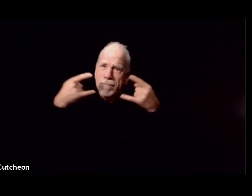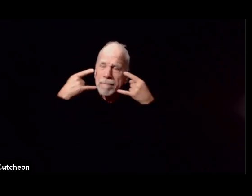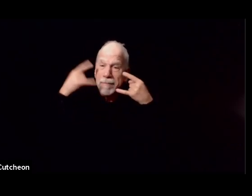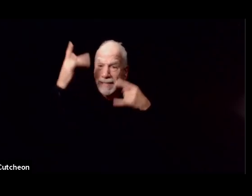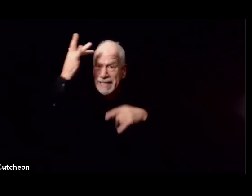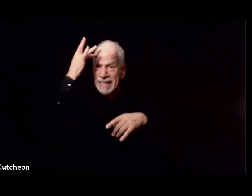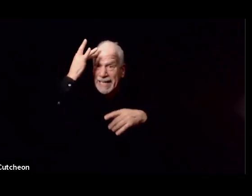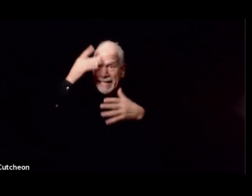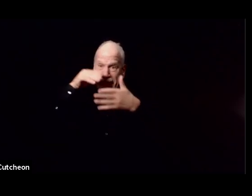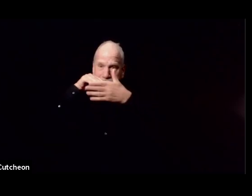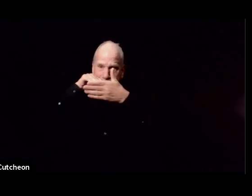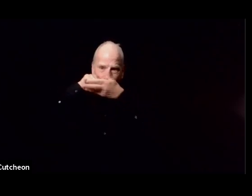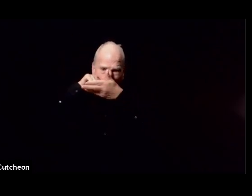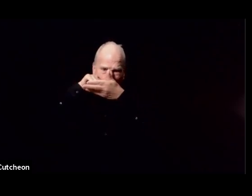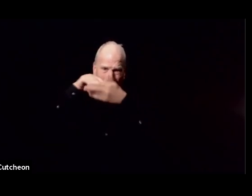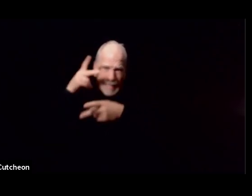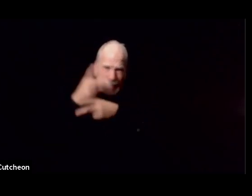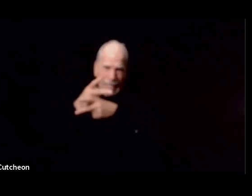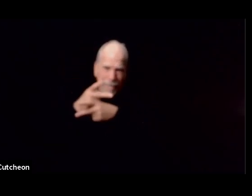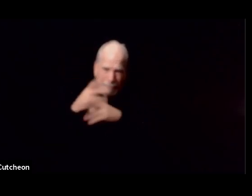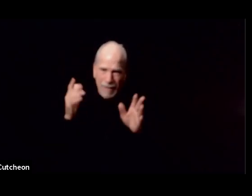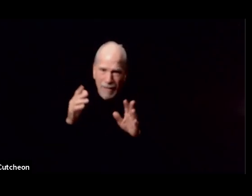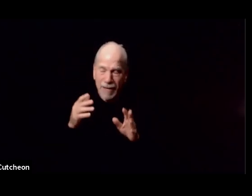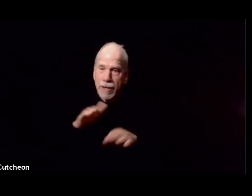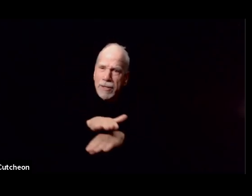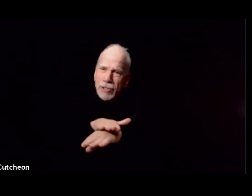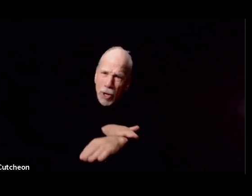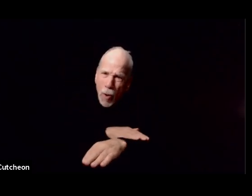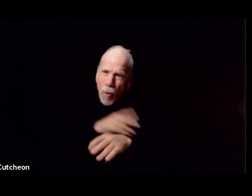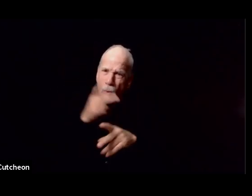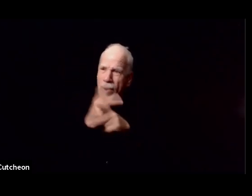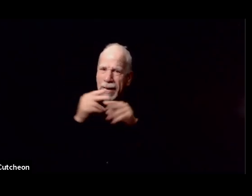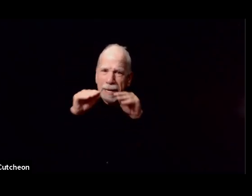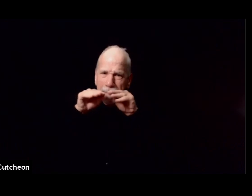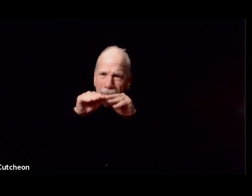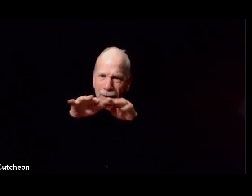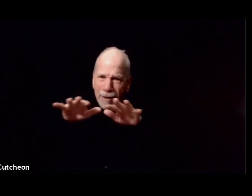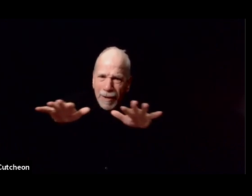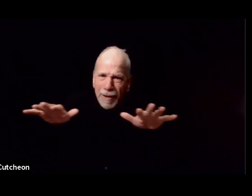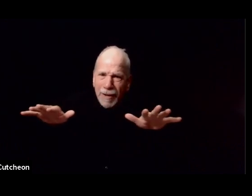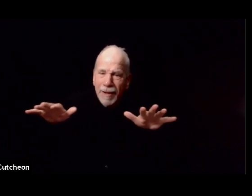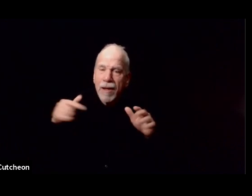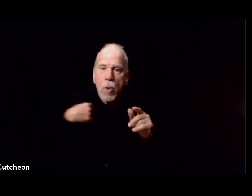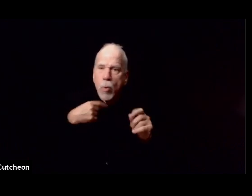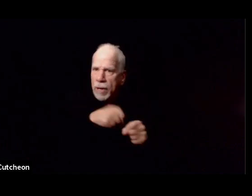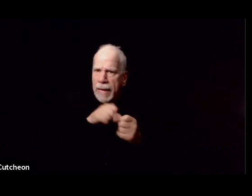we're getting to know this enemy and the better able we're going to be to address the needs